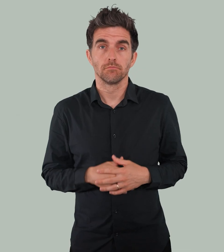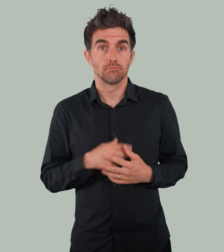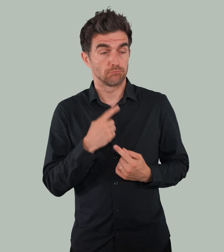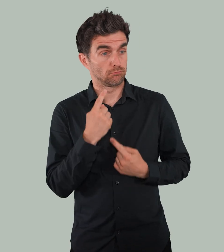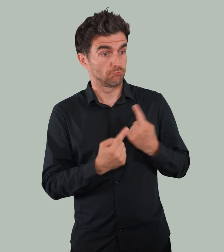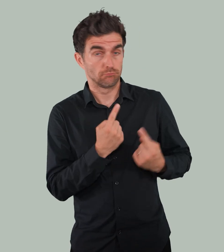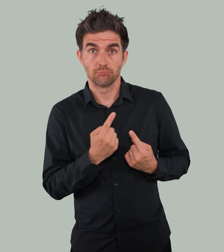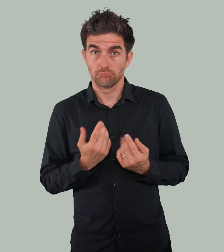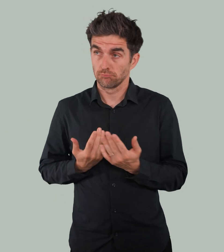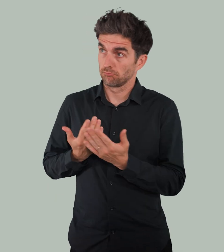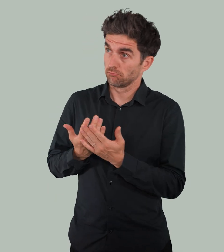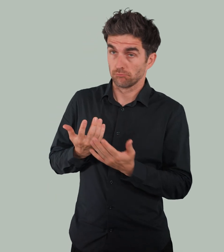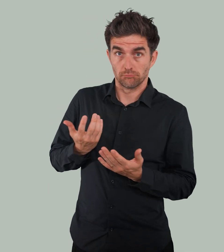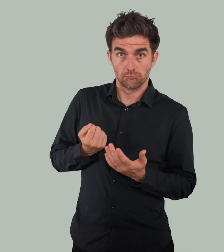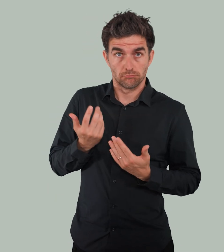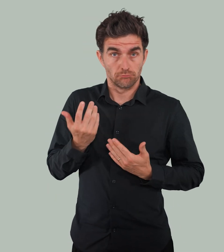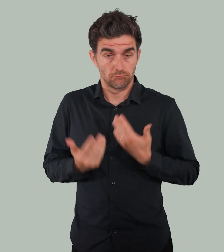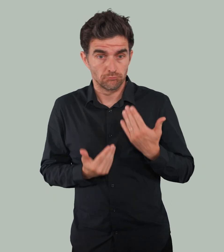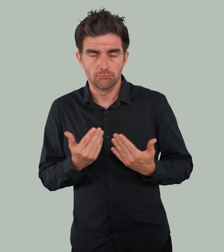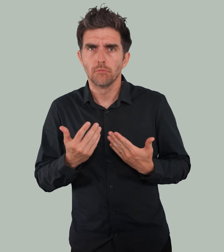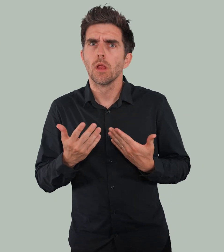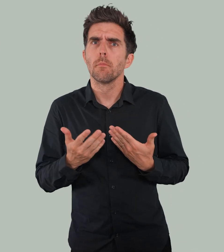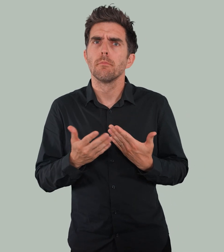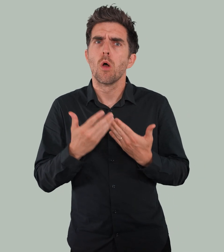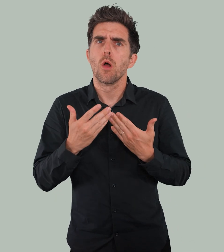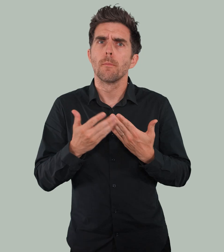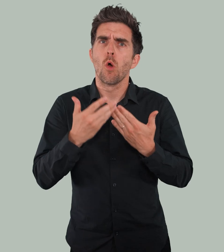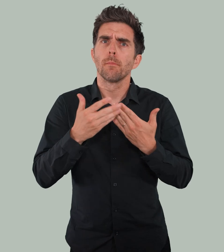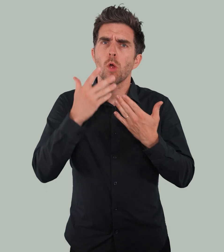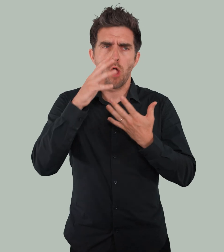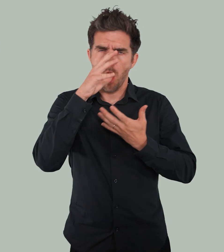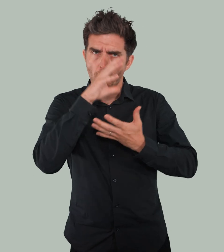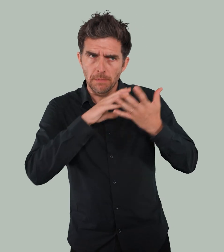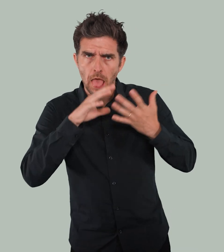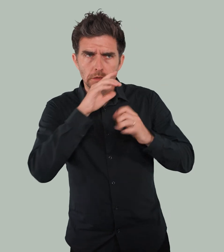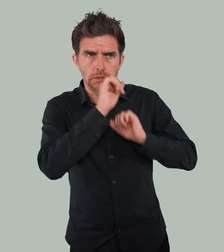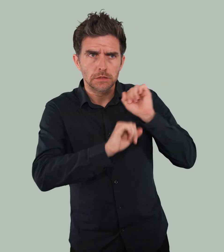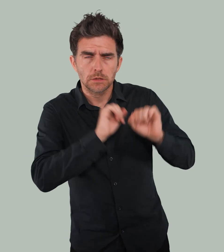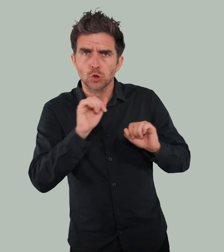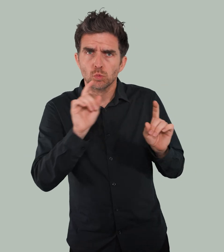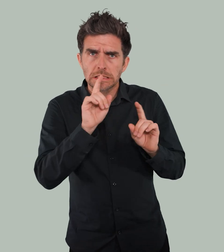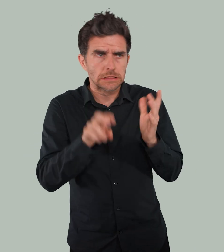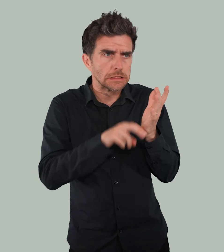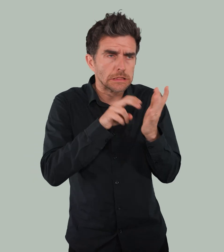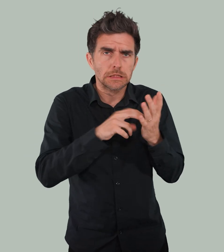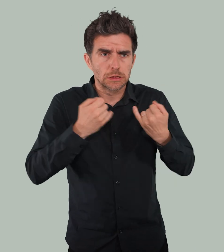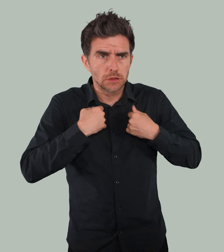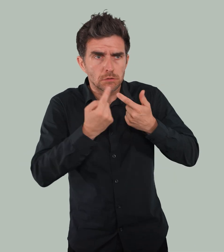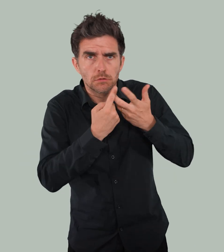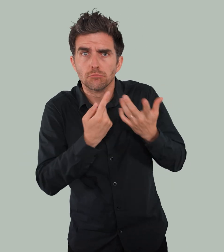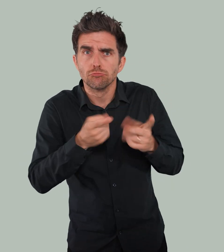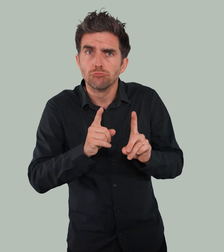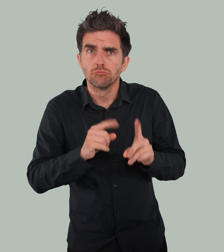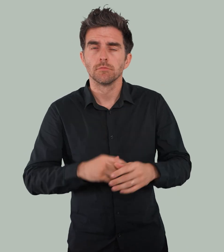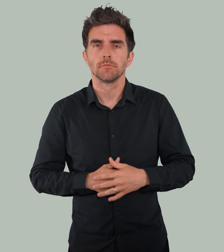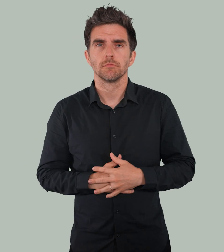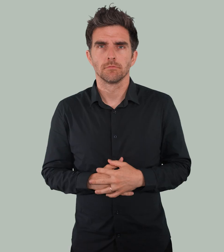Increasing complexity of claimant conditions